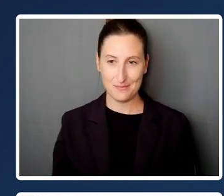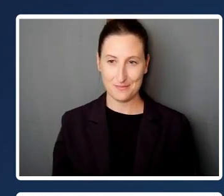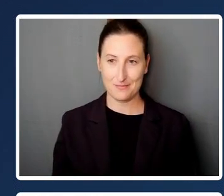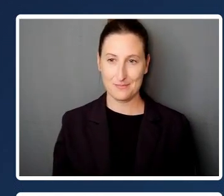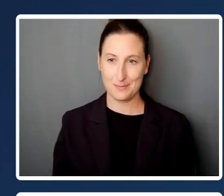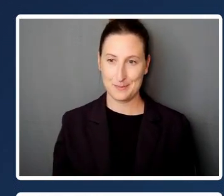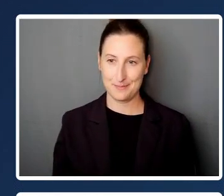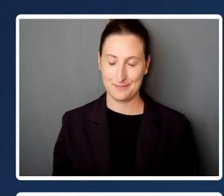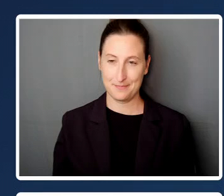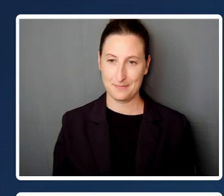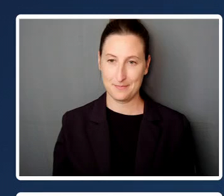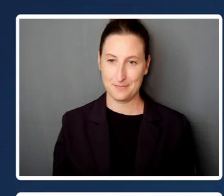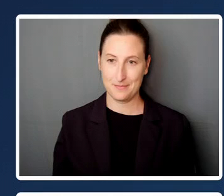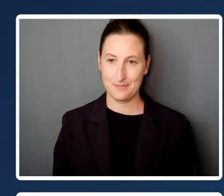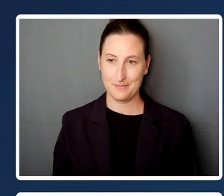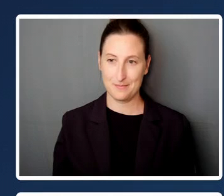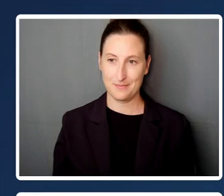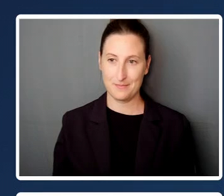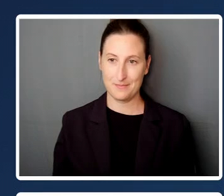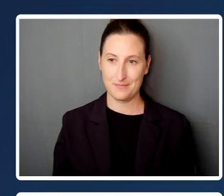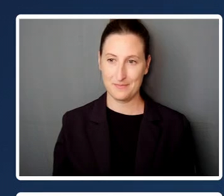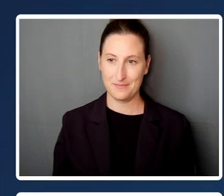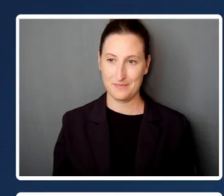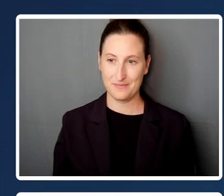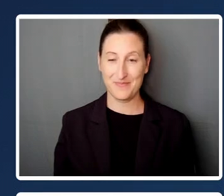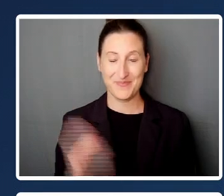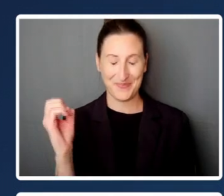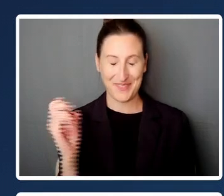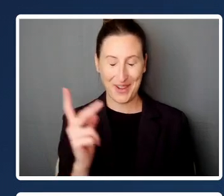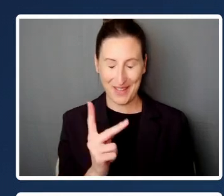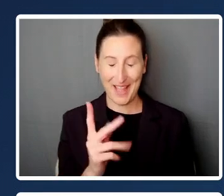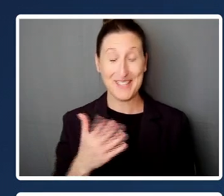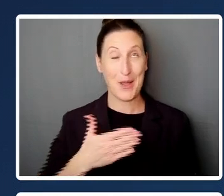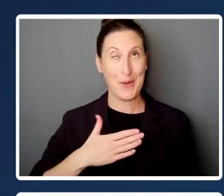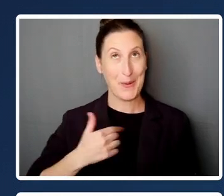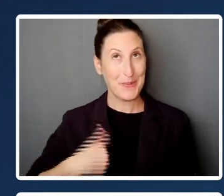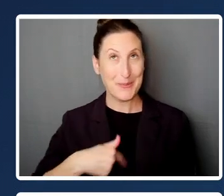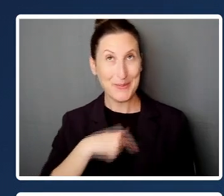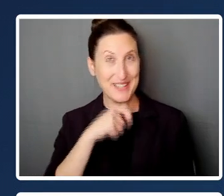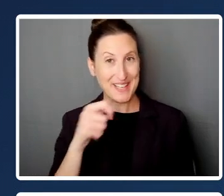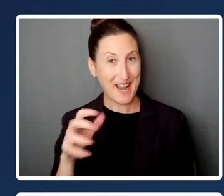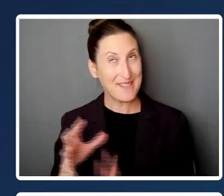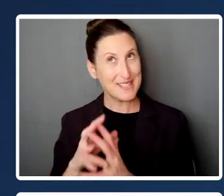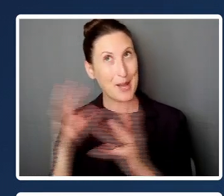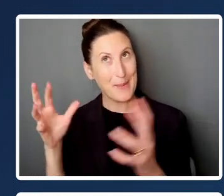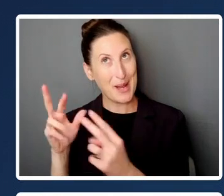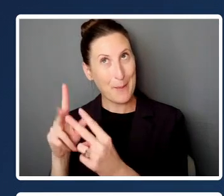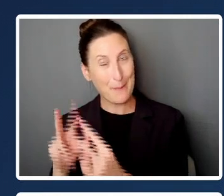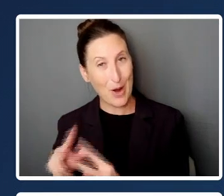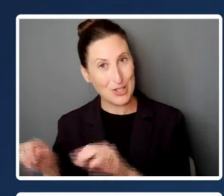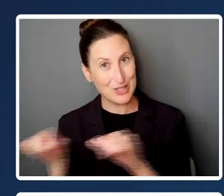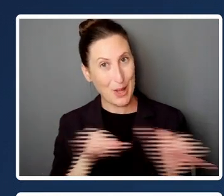Maureen Leary: All right. Well, I didn't have quite as many partners as Pearl did . That is a lot of balls to keep in the air,